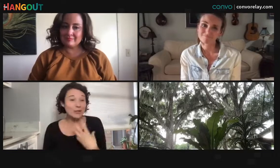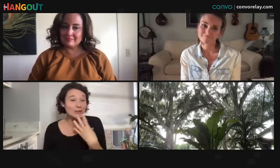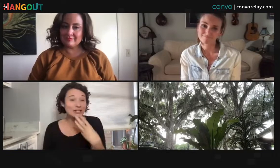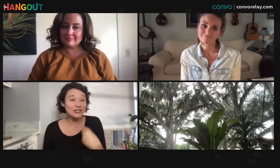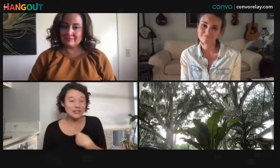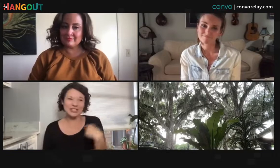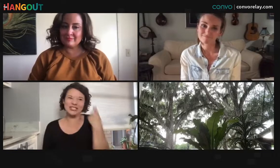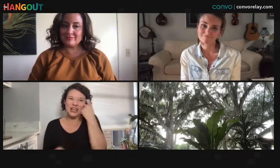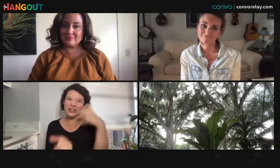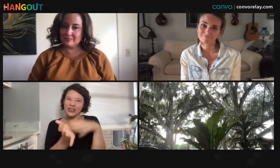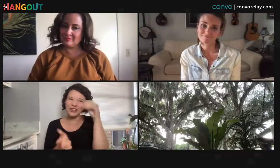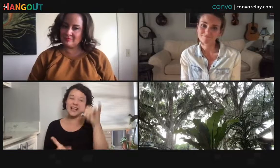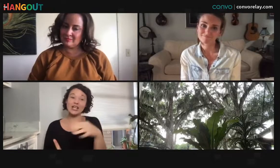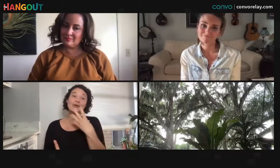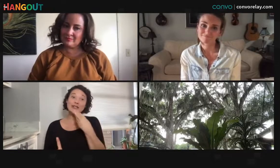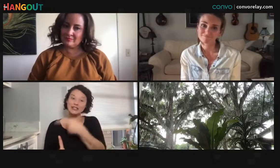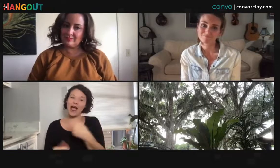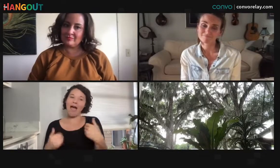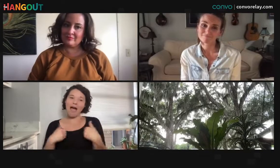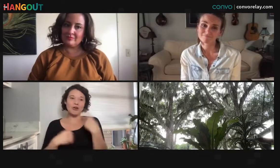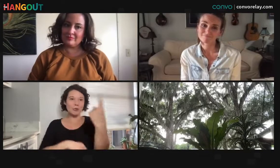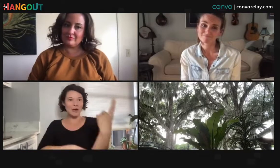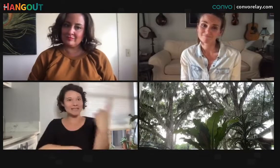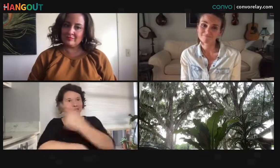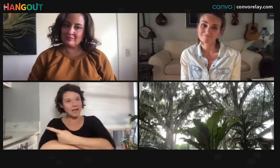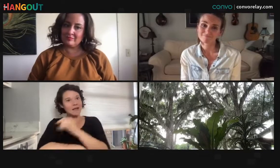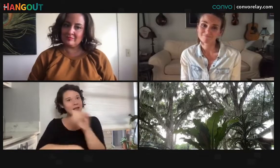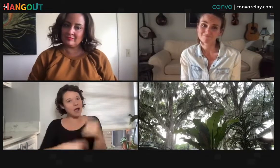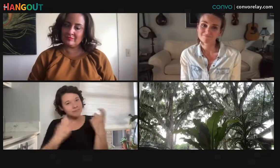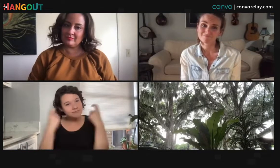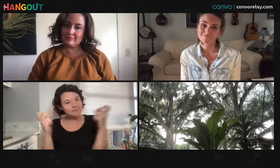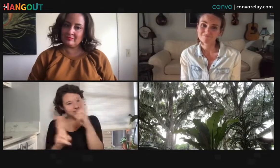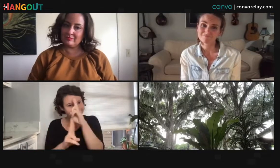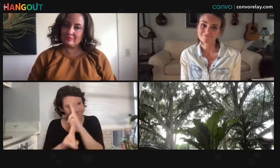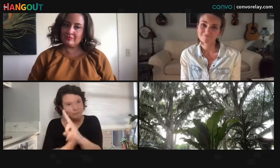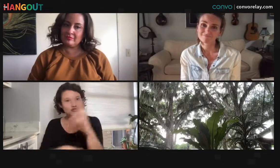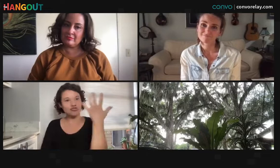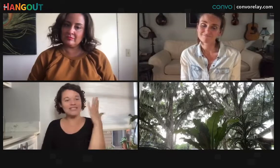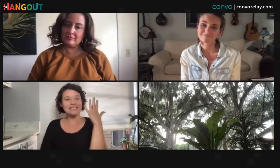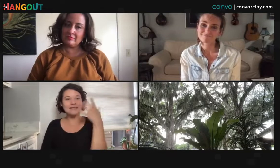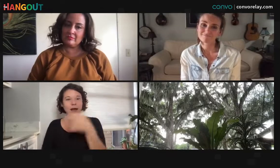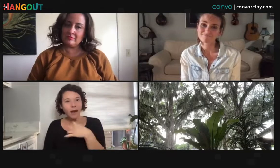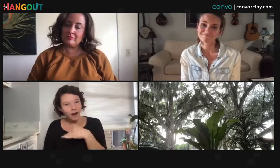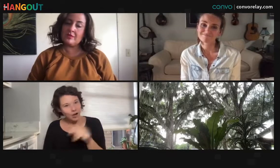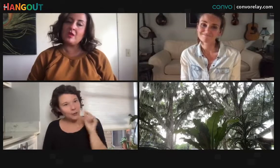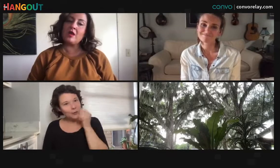encourage you instead to look at in within your own culture for example i am jewish and jewish people have one day